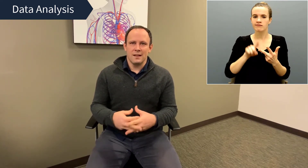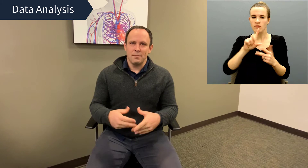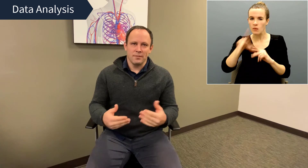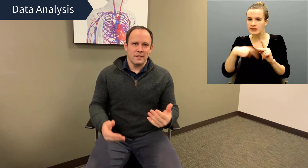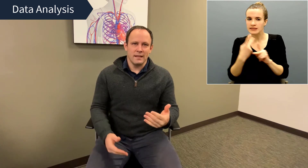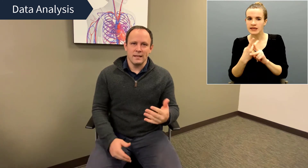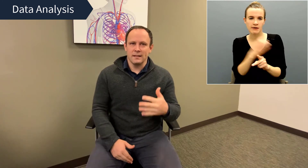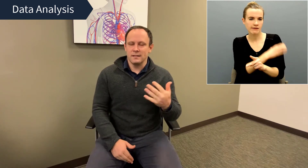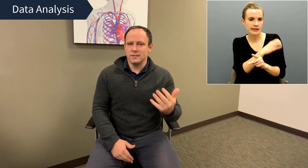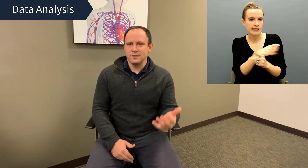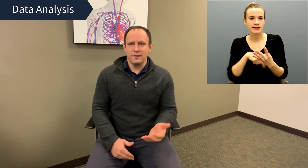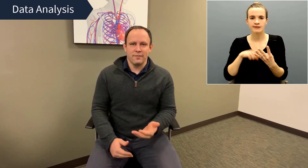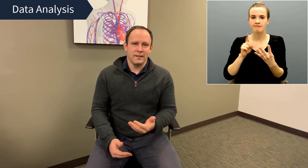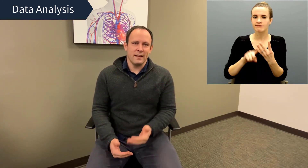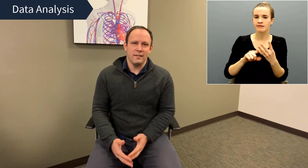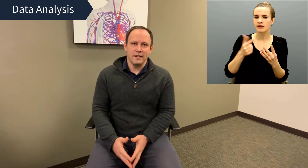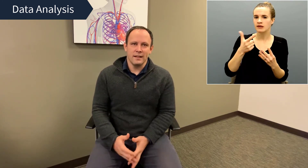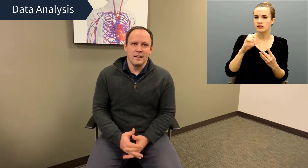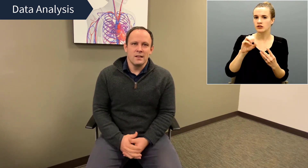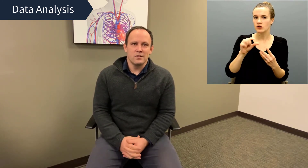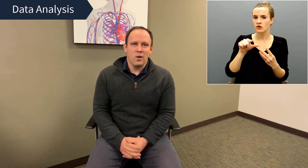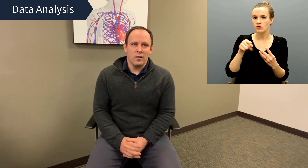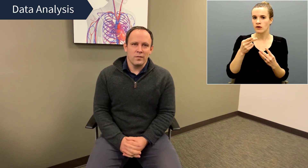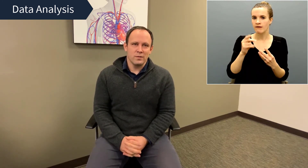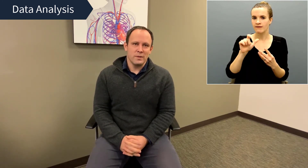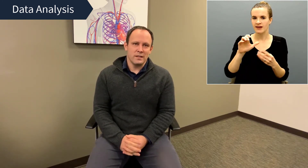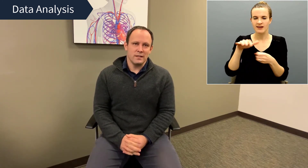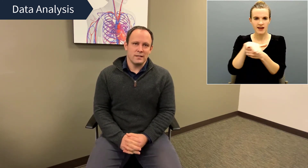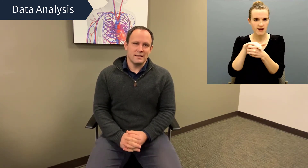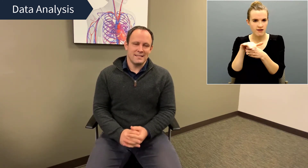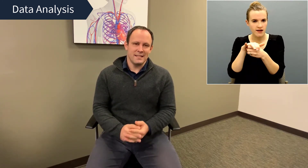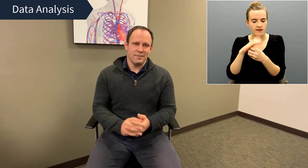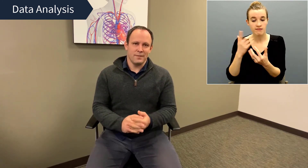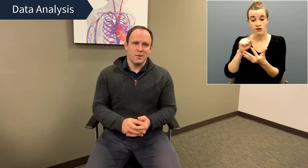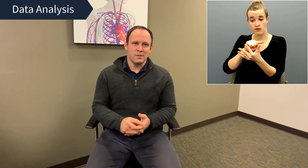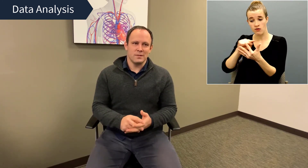type of clinic, geographic area. So all of those we could look to see if those